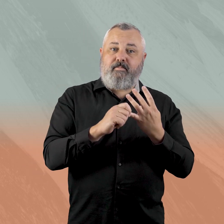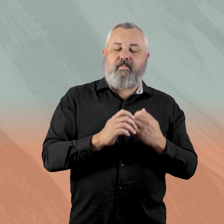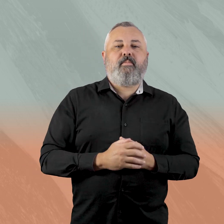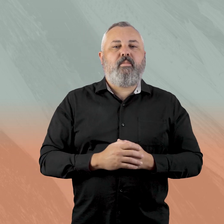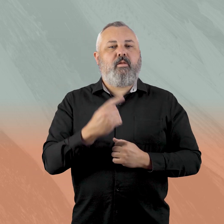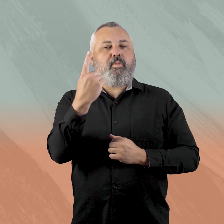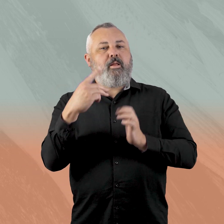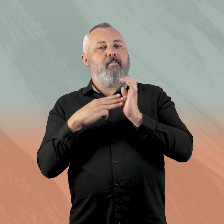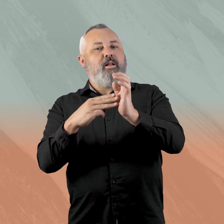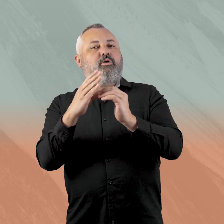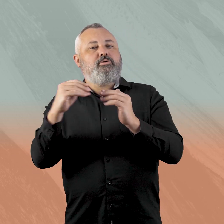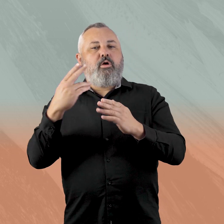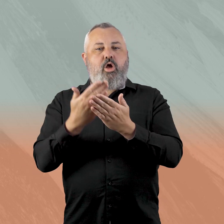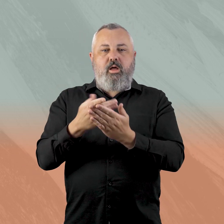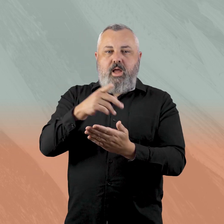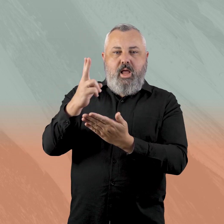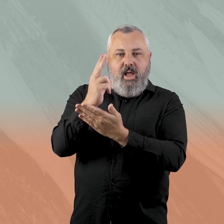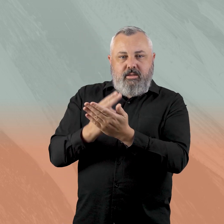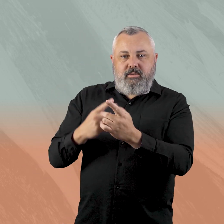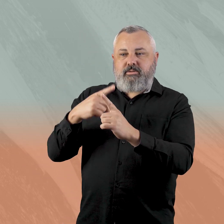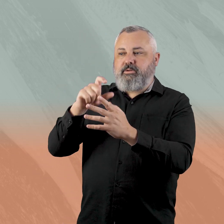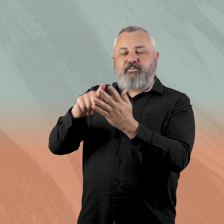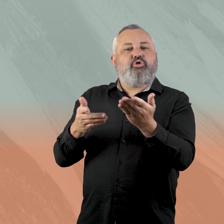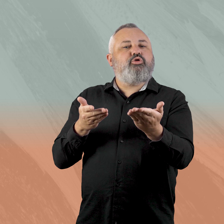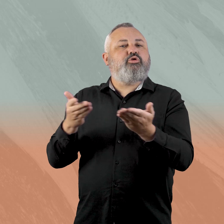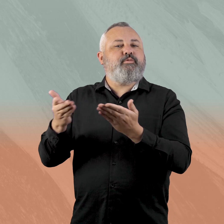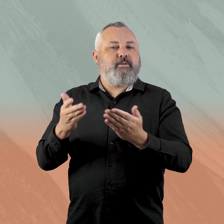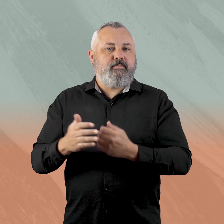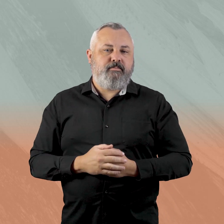$1.0 million for arts and disability services